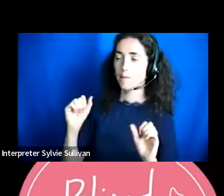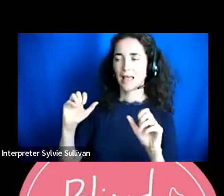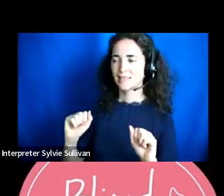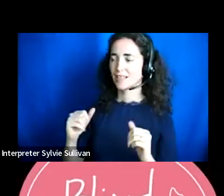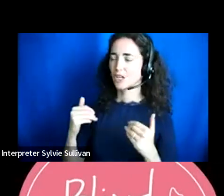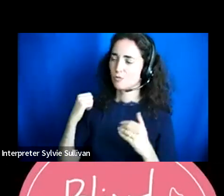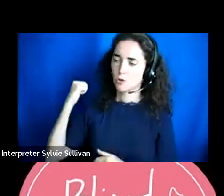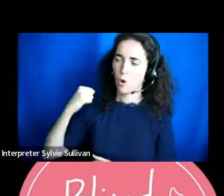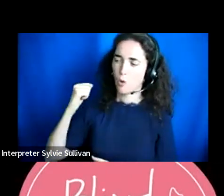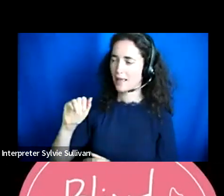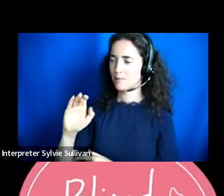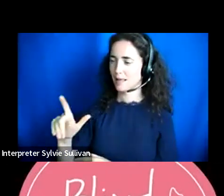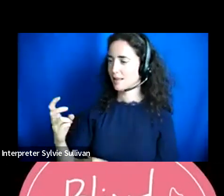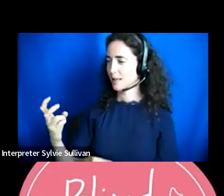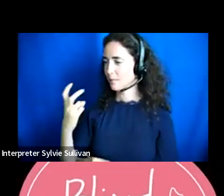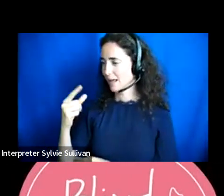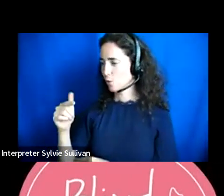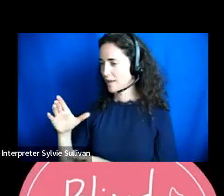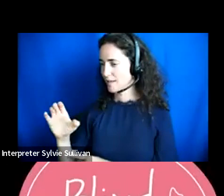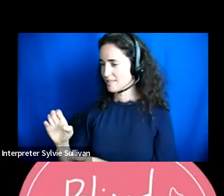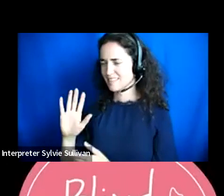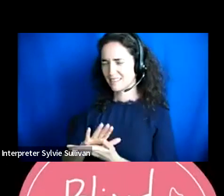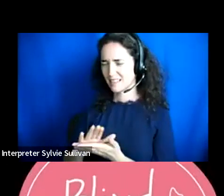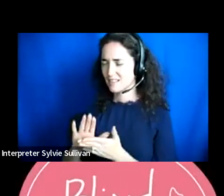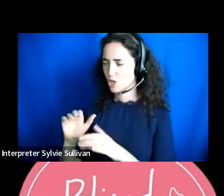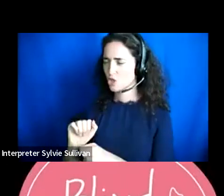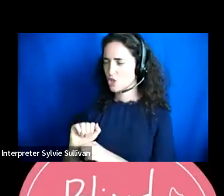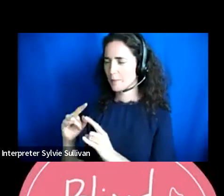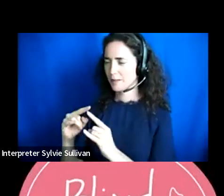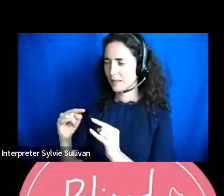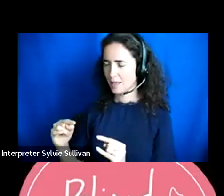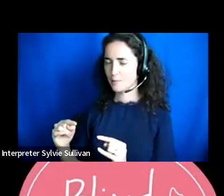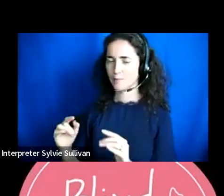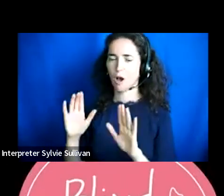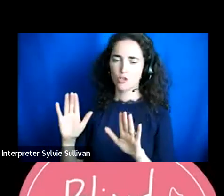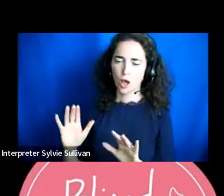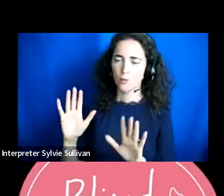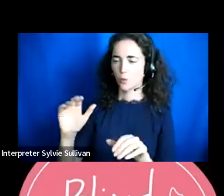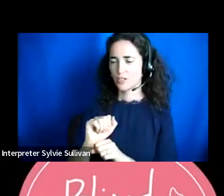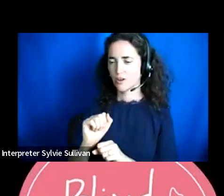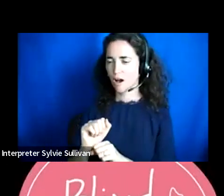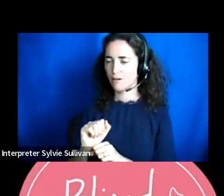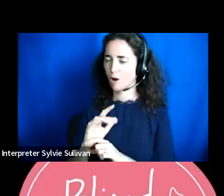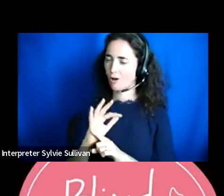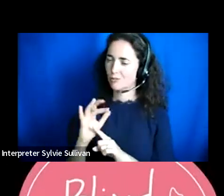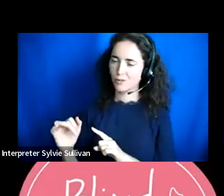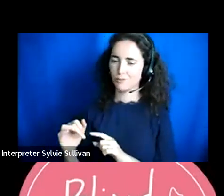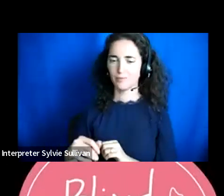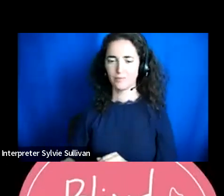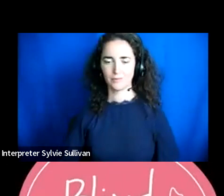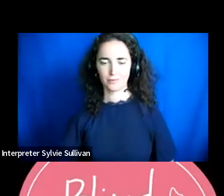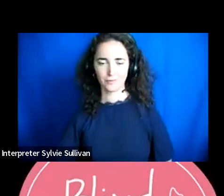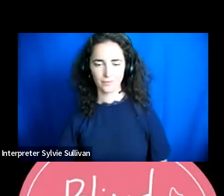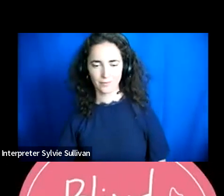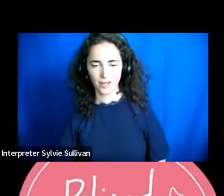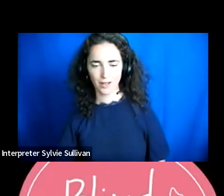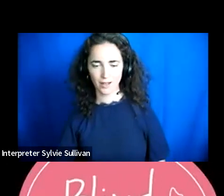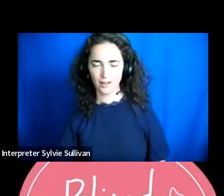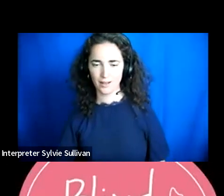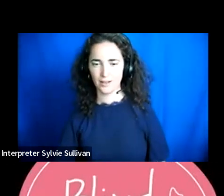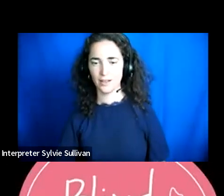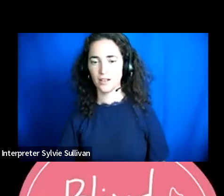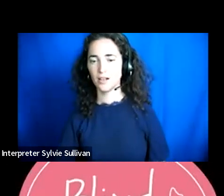This is so nice, awesome job. Camp All some great job campers